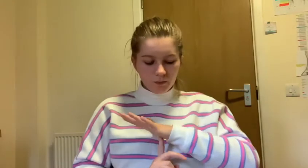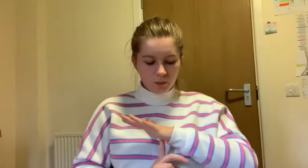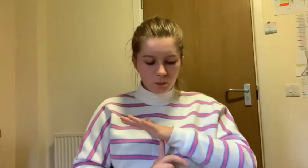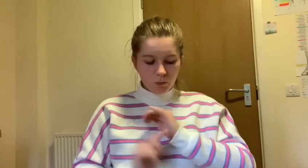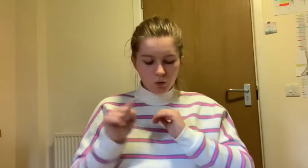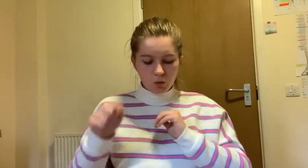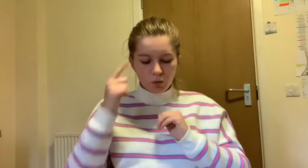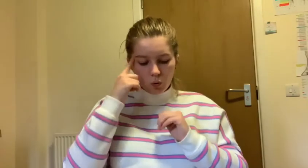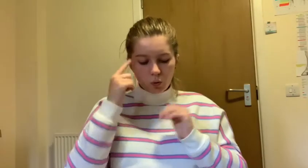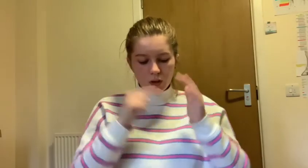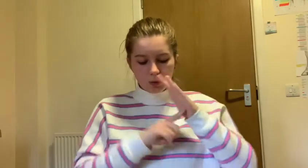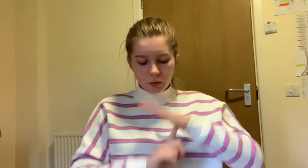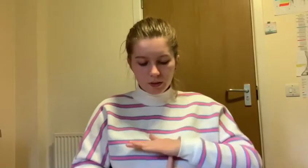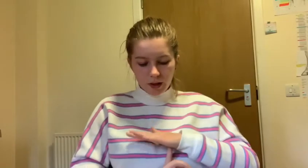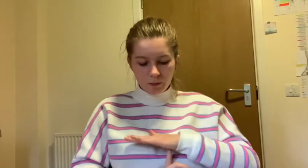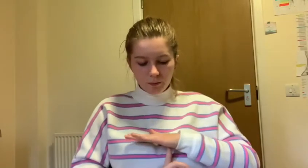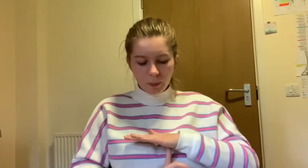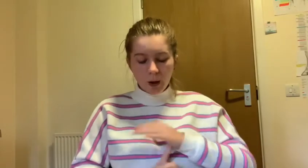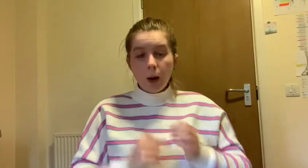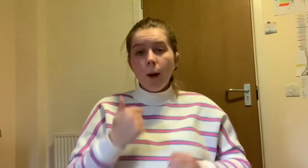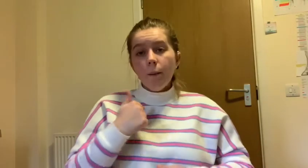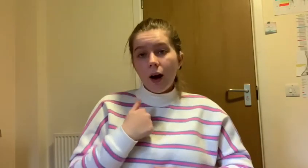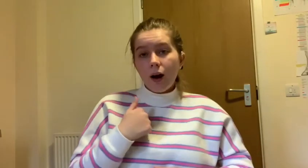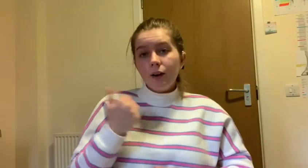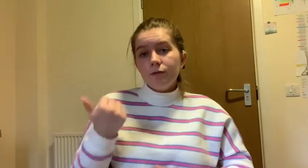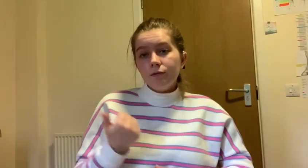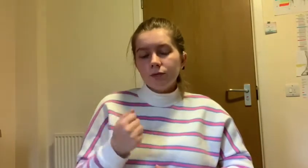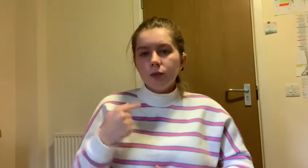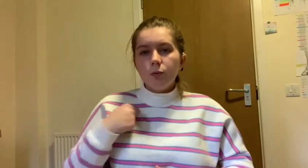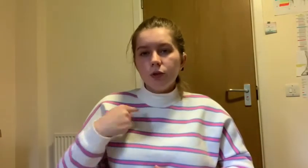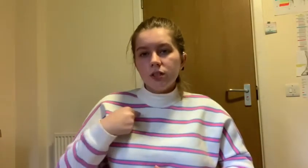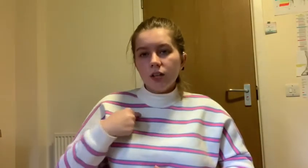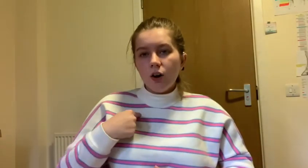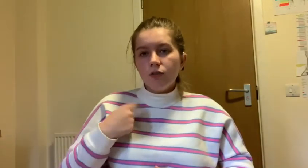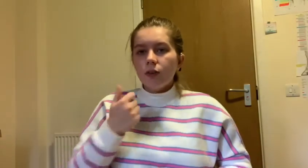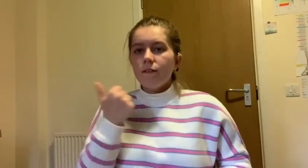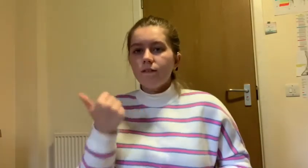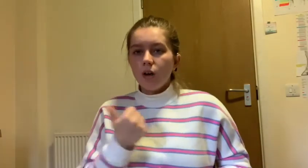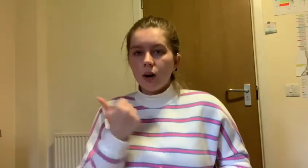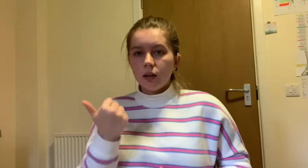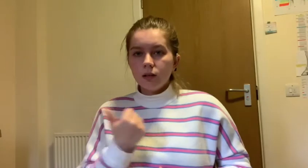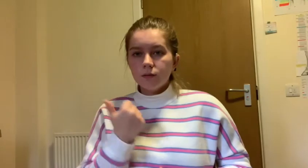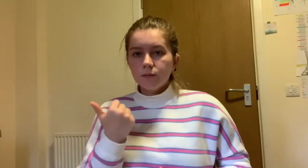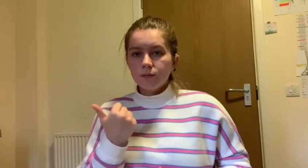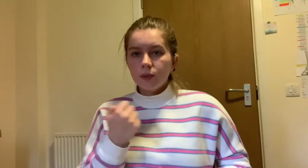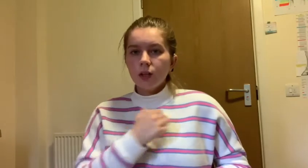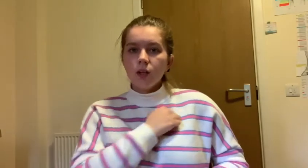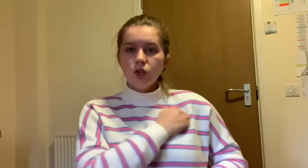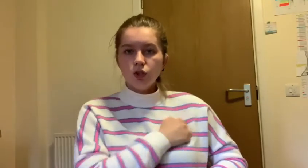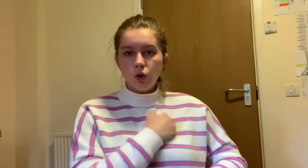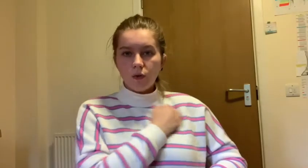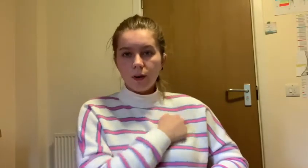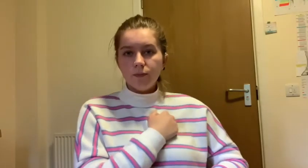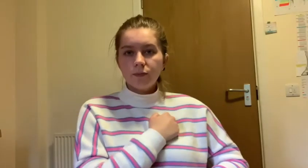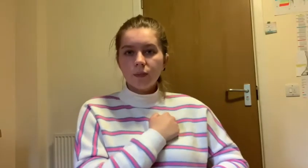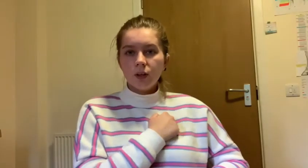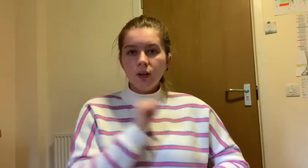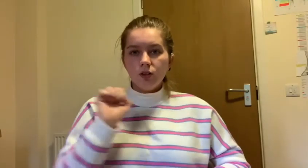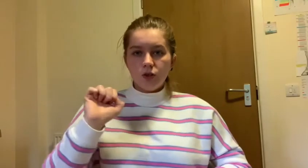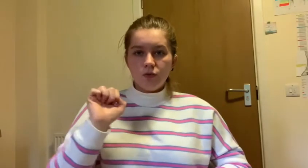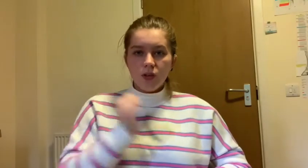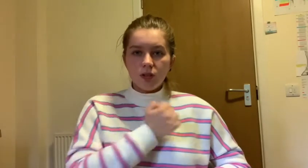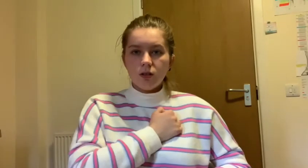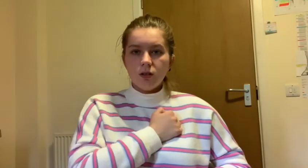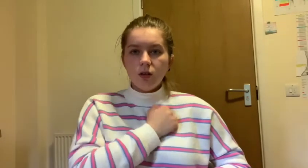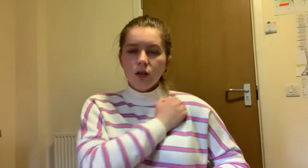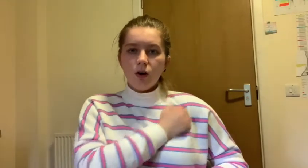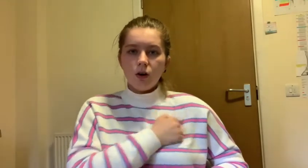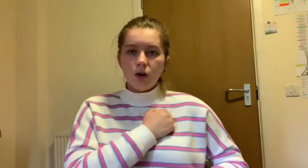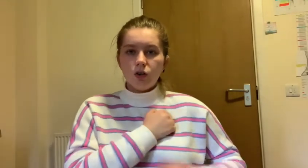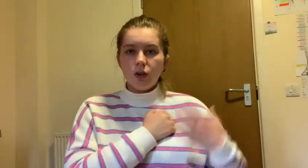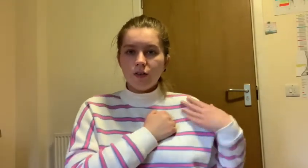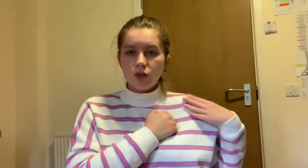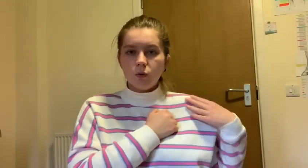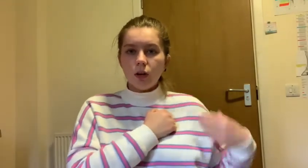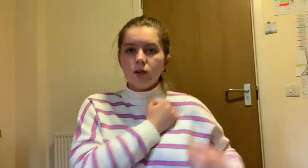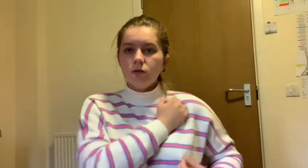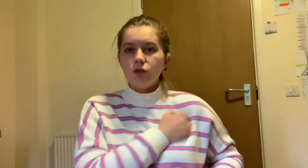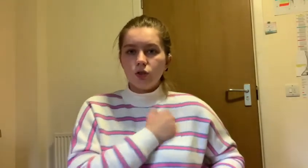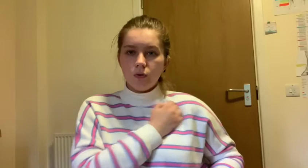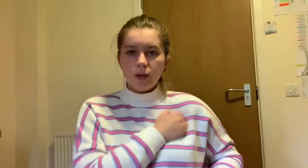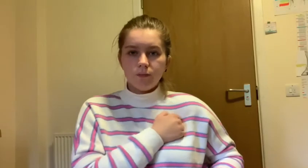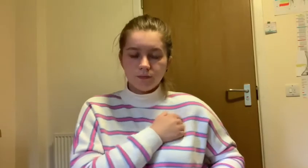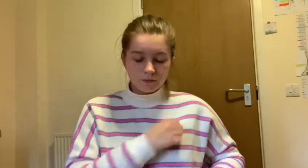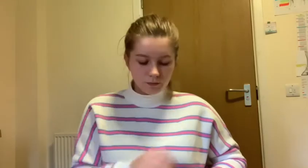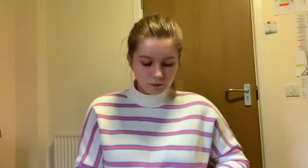"you thought I was going down, but I'm" so you're pointing to yourself "I'm fine sorry" So your fist on your left shoulder. "sorry"